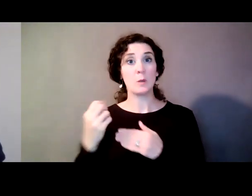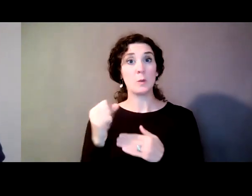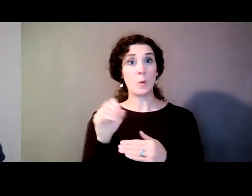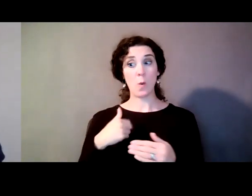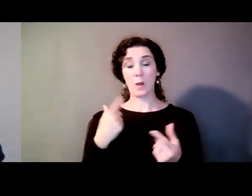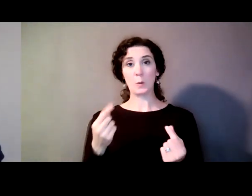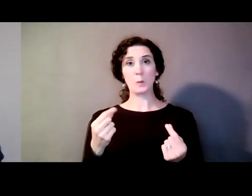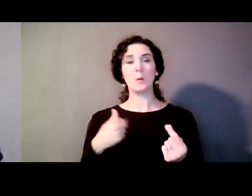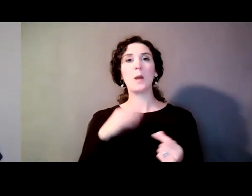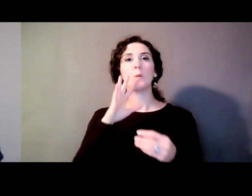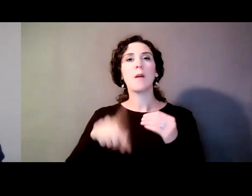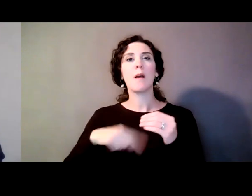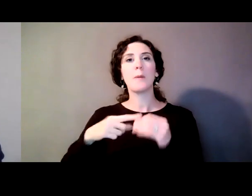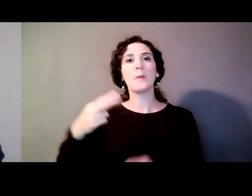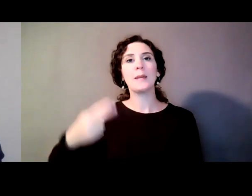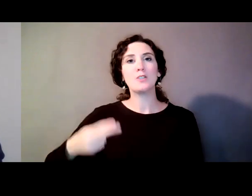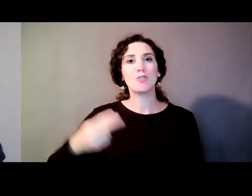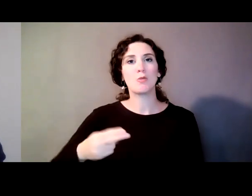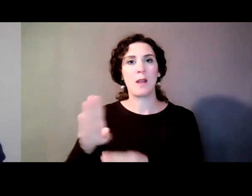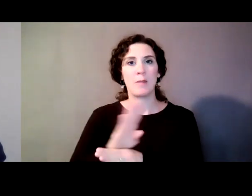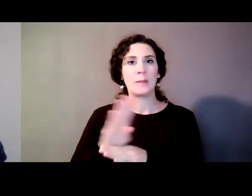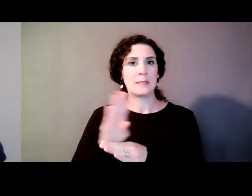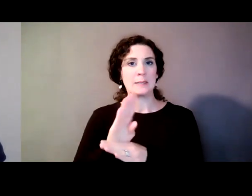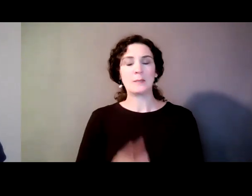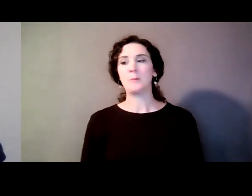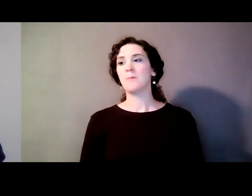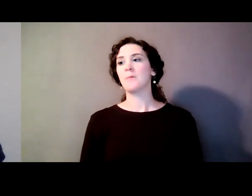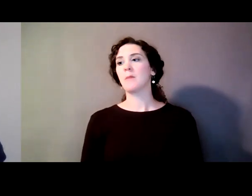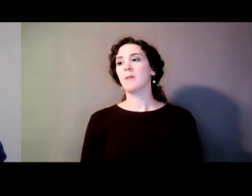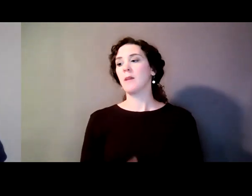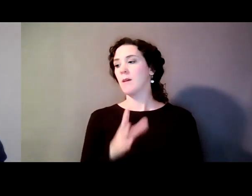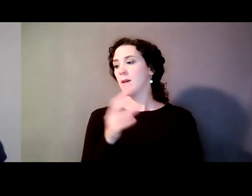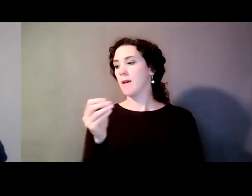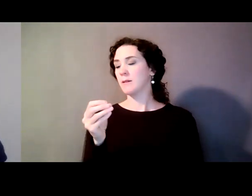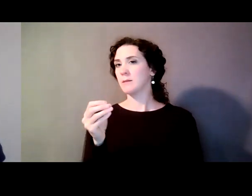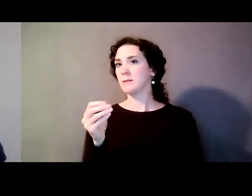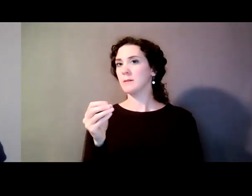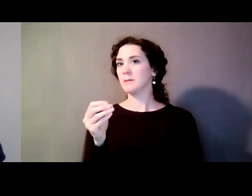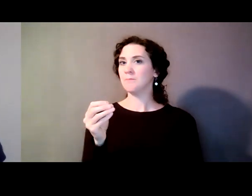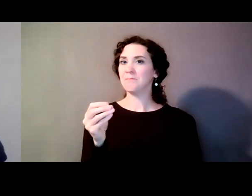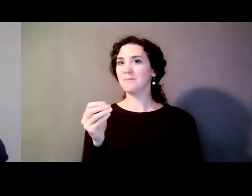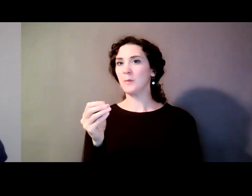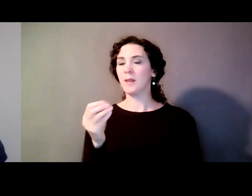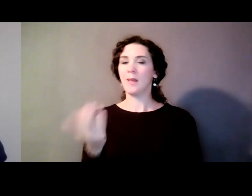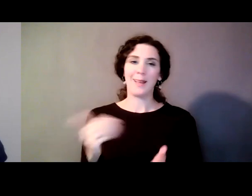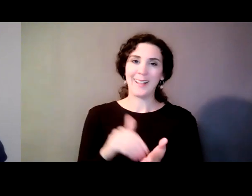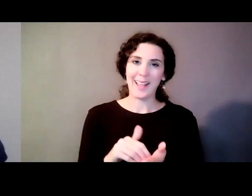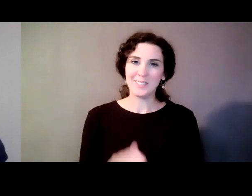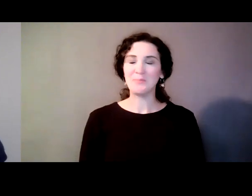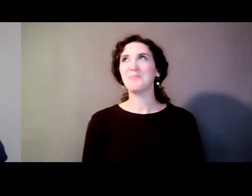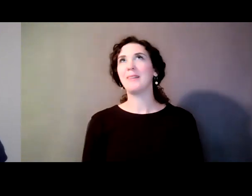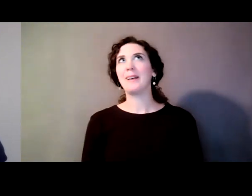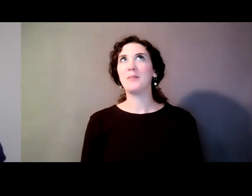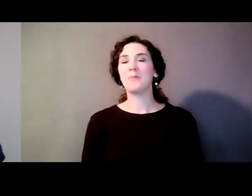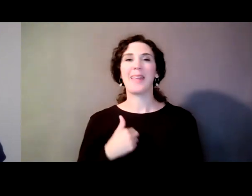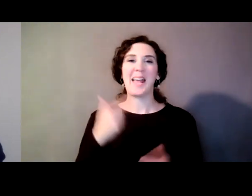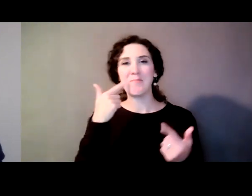of this business that is coffee, and I am again -- I laughed about the fact that I have